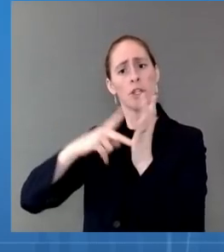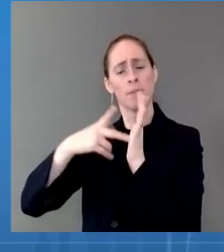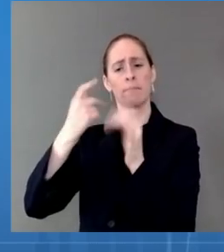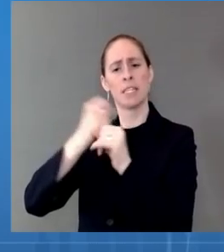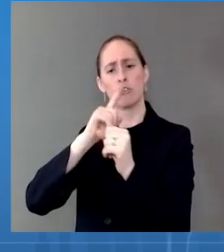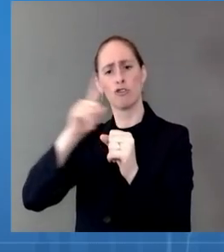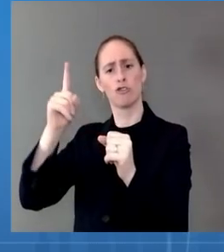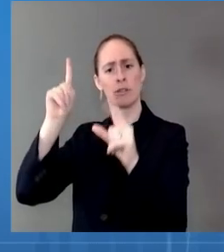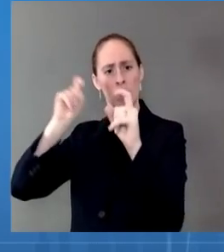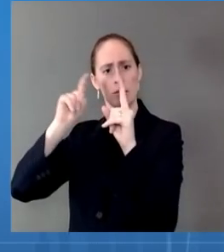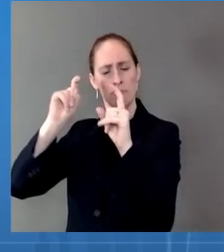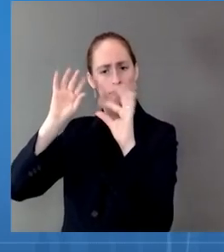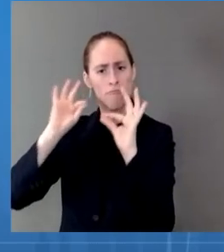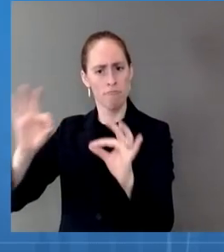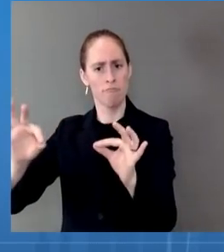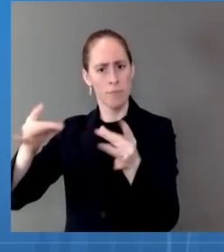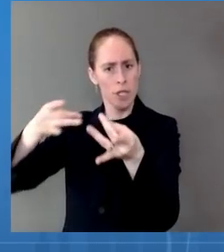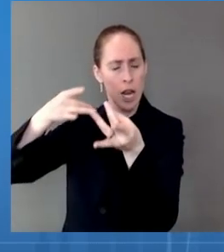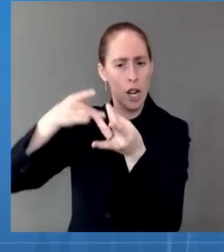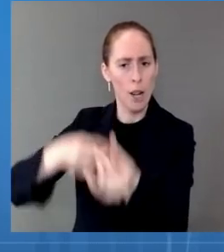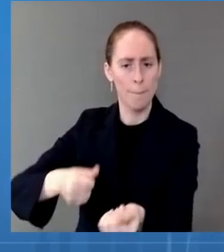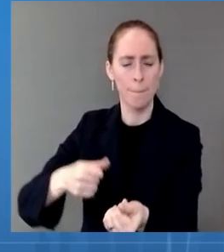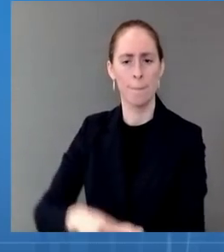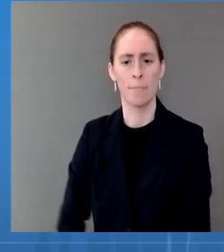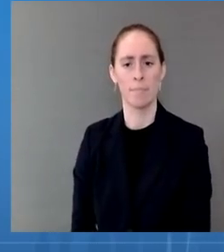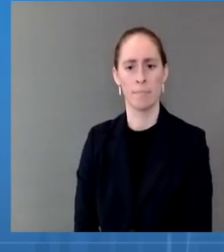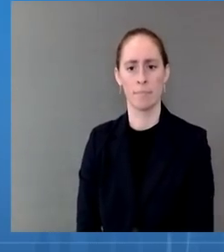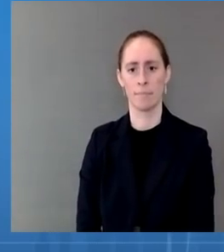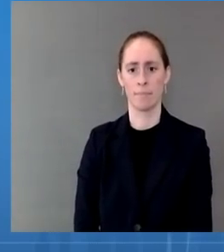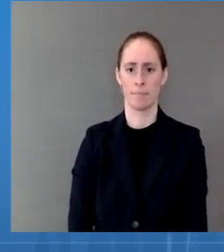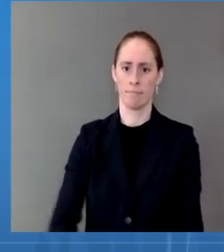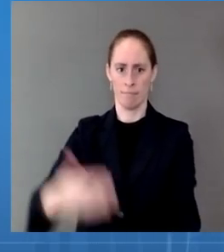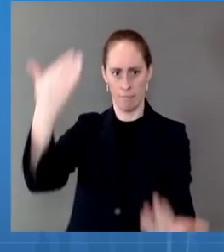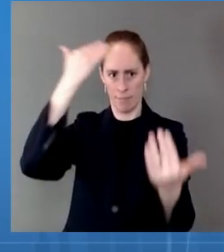and we've increased the supply, quadrupled it to meet growing demand.